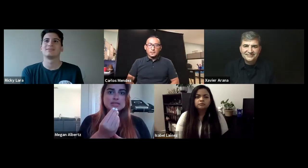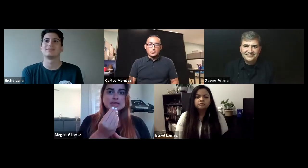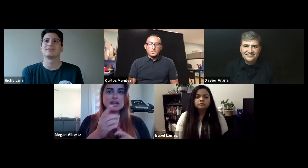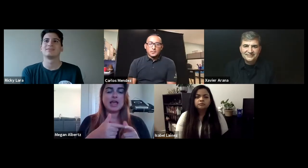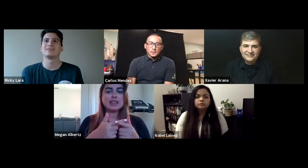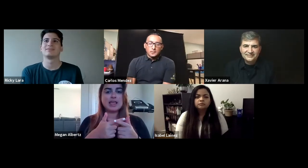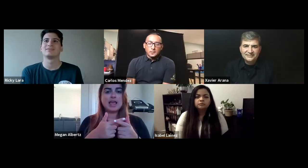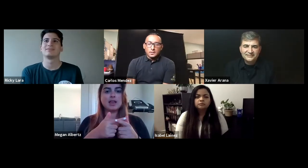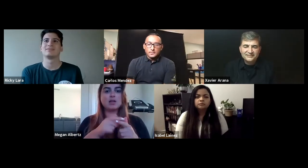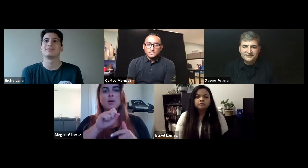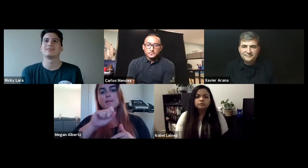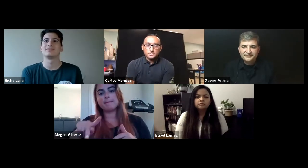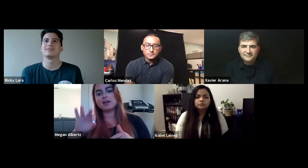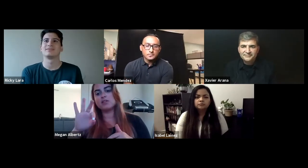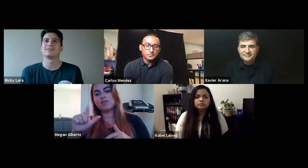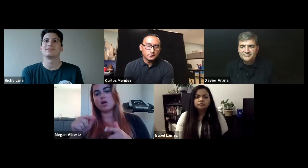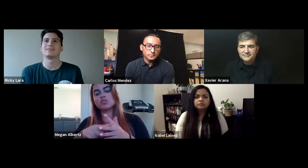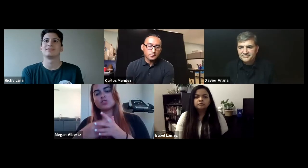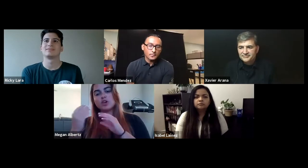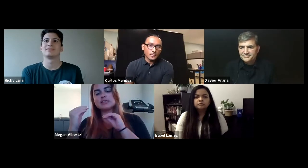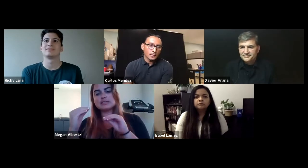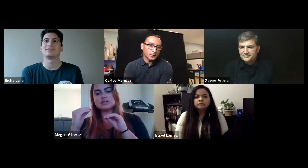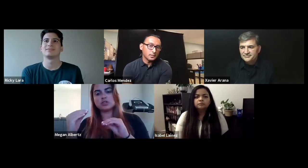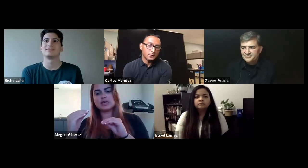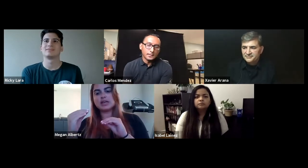And then I finished in 2014,